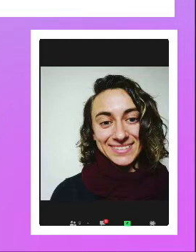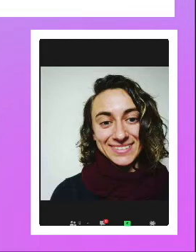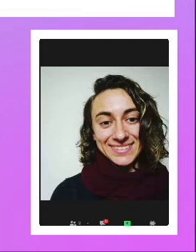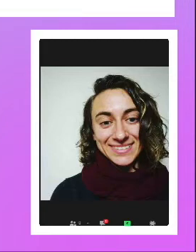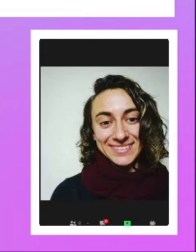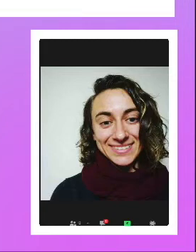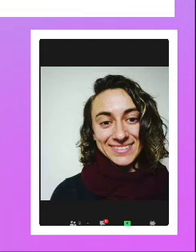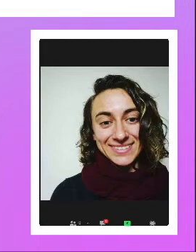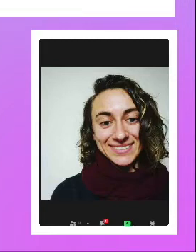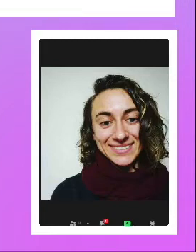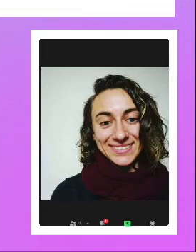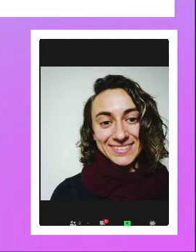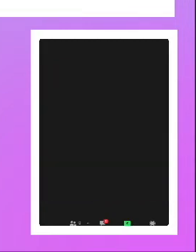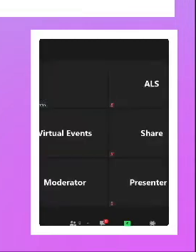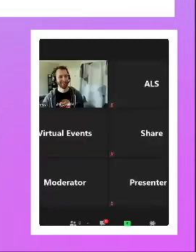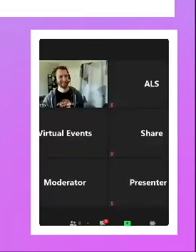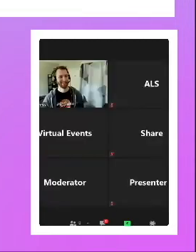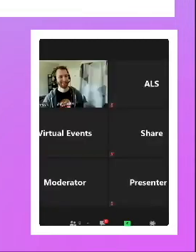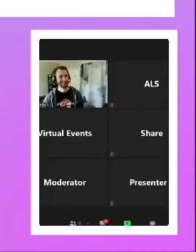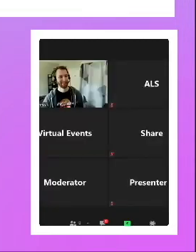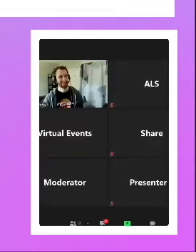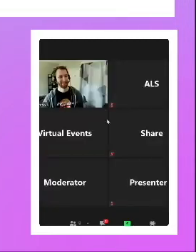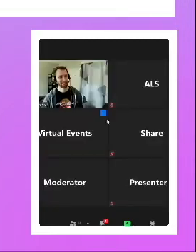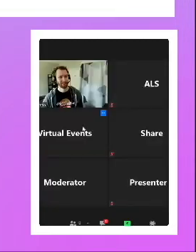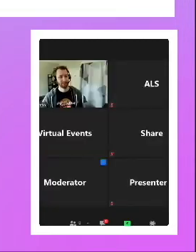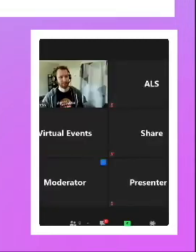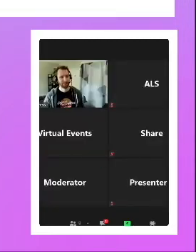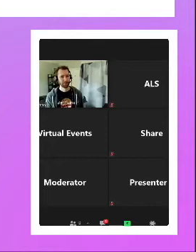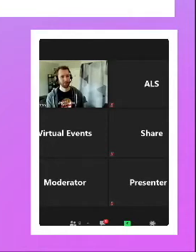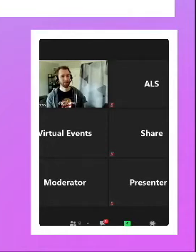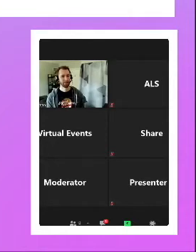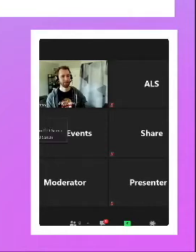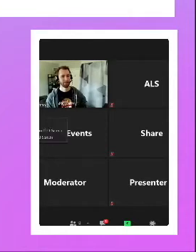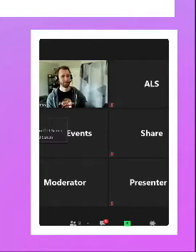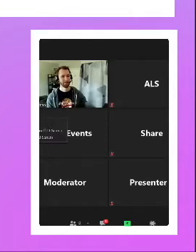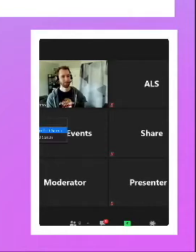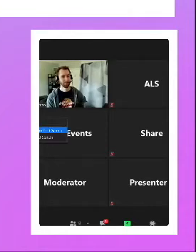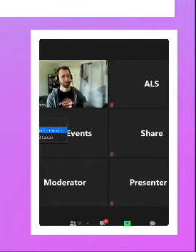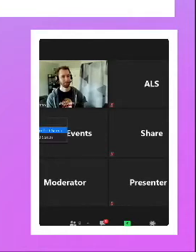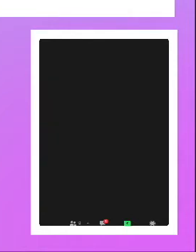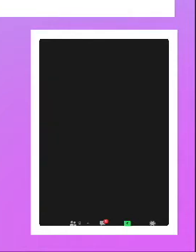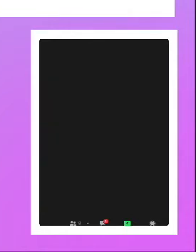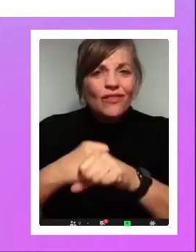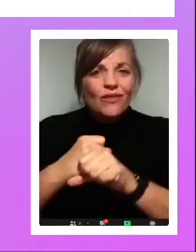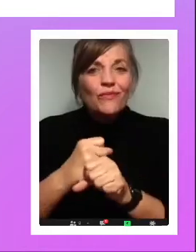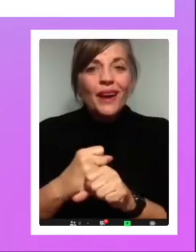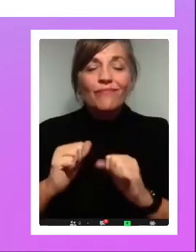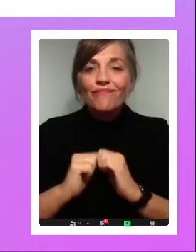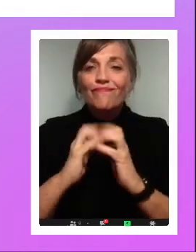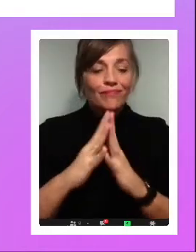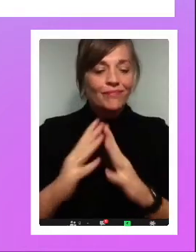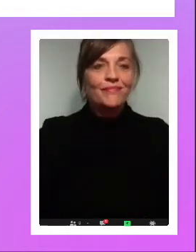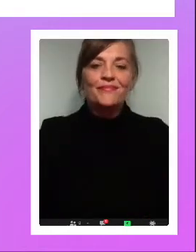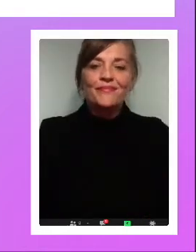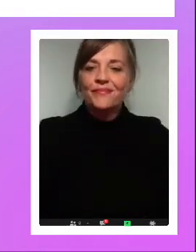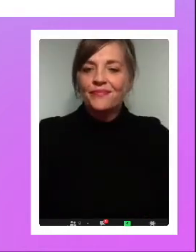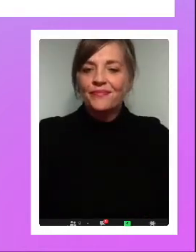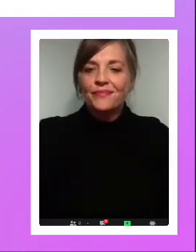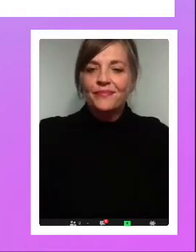the most flexible device that has ever been invented. I mean, it'll do anything you can figure out